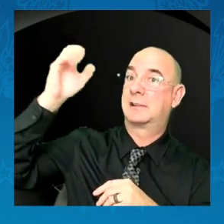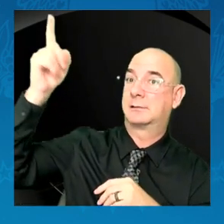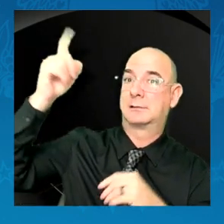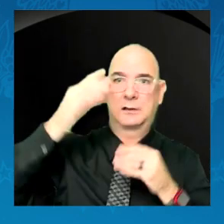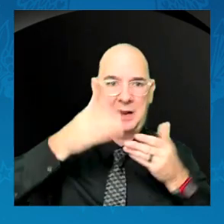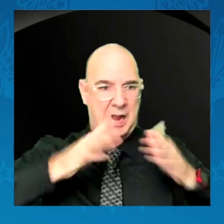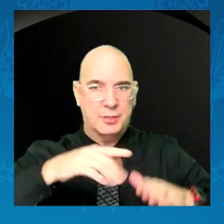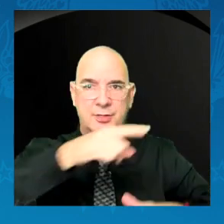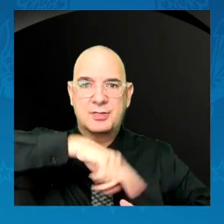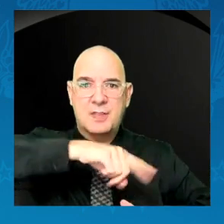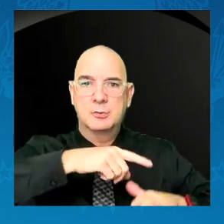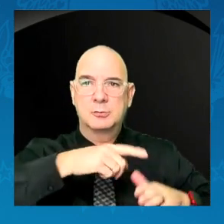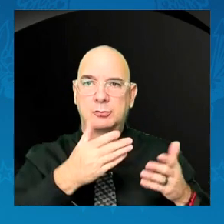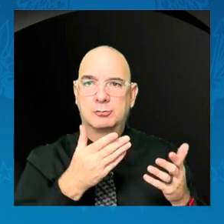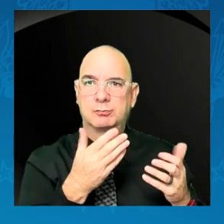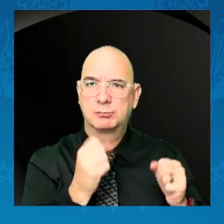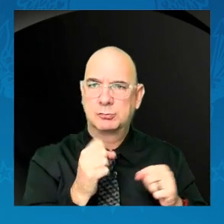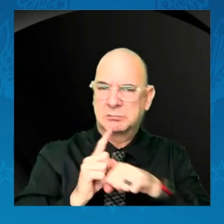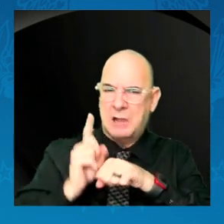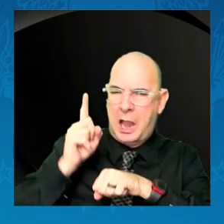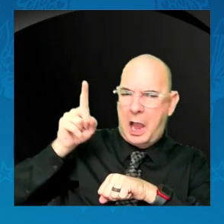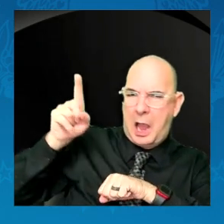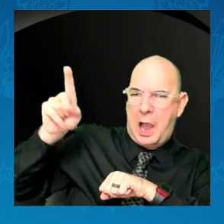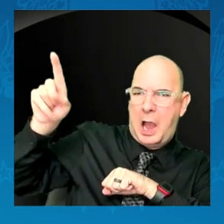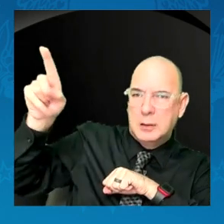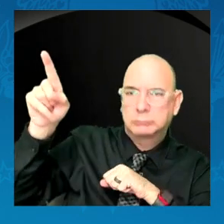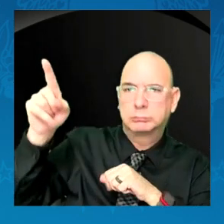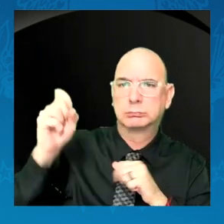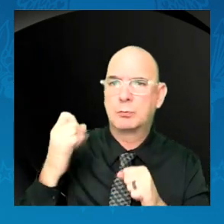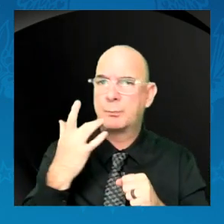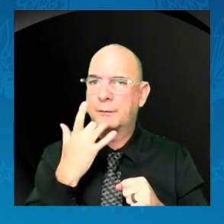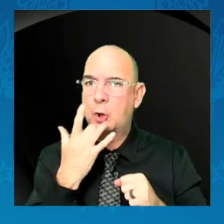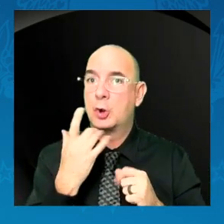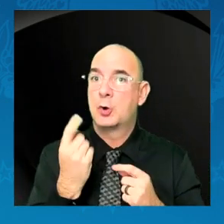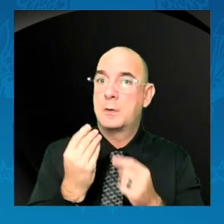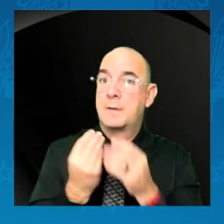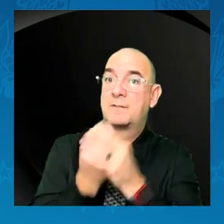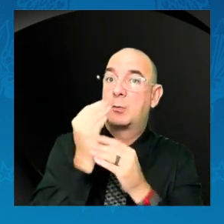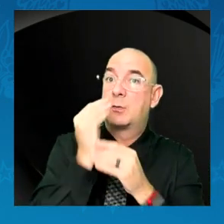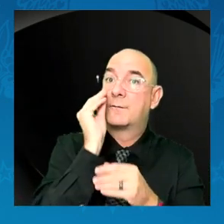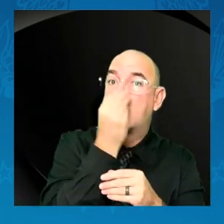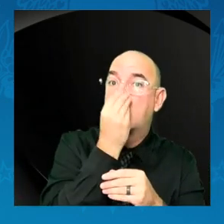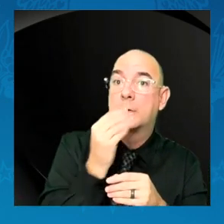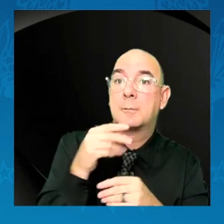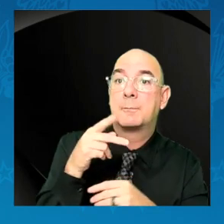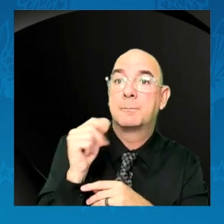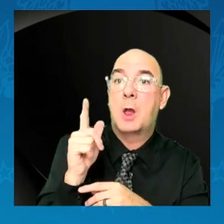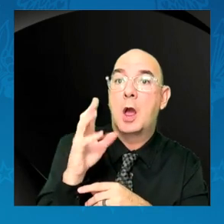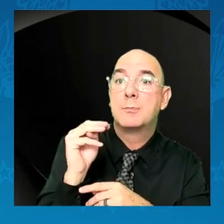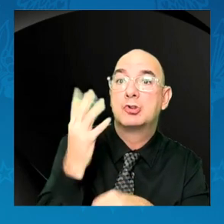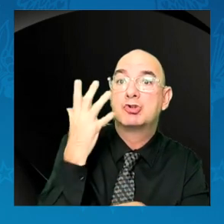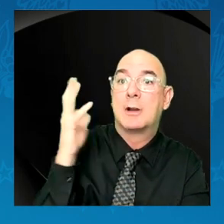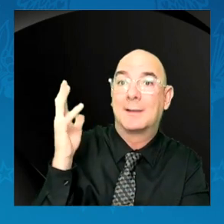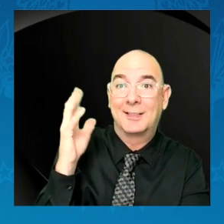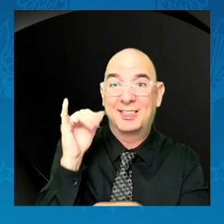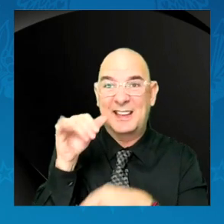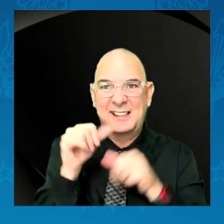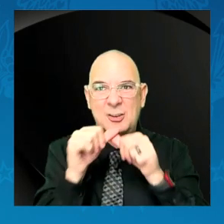My favorite is the flowering palm tree that is going to continue to provide food production over the course of a number of years.